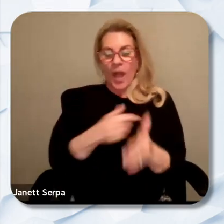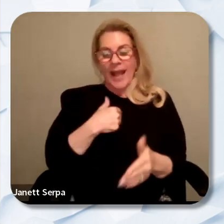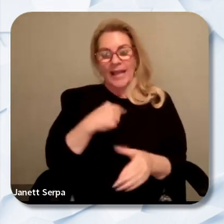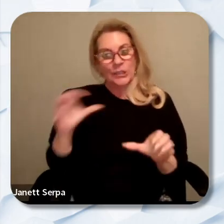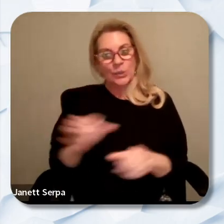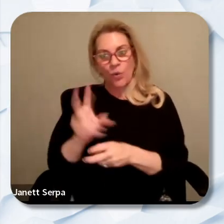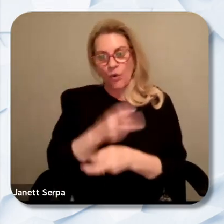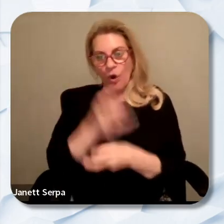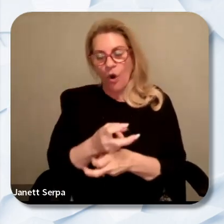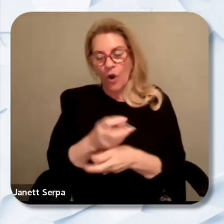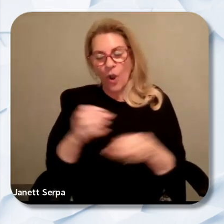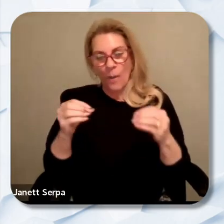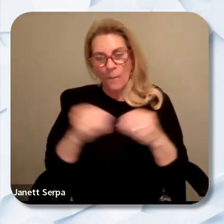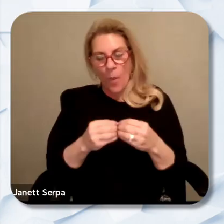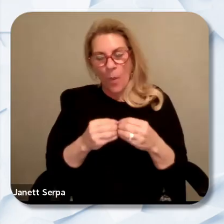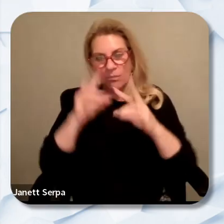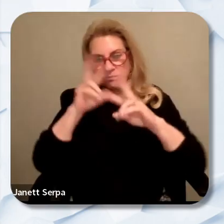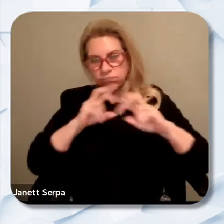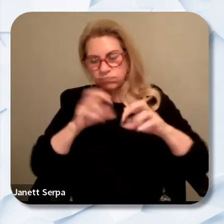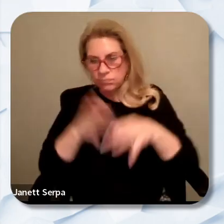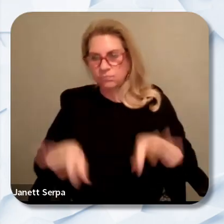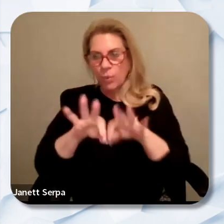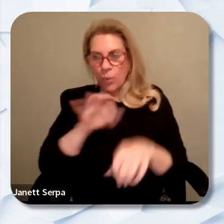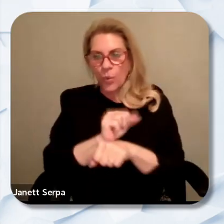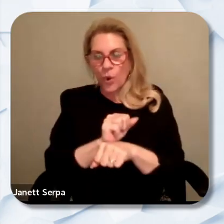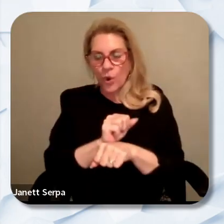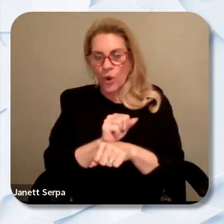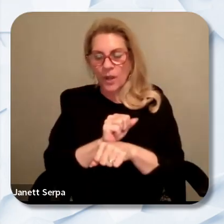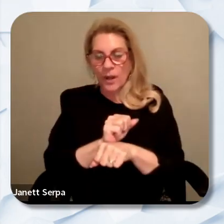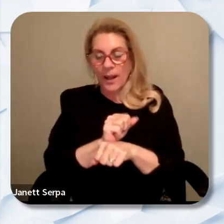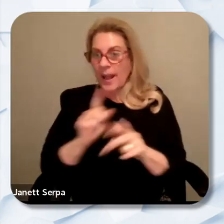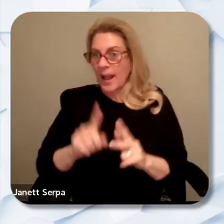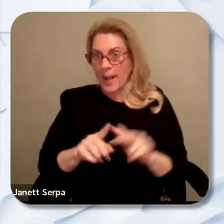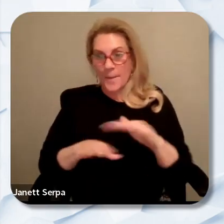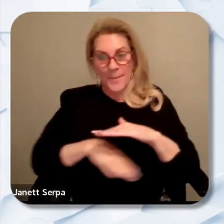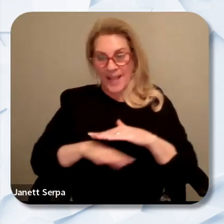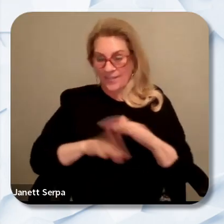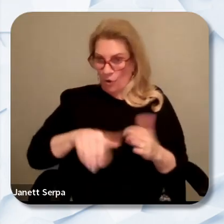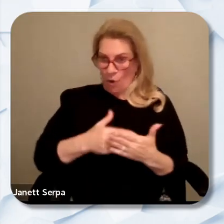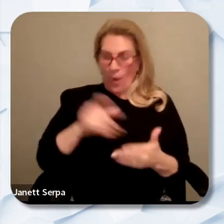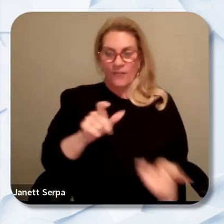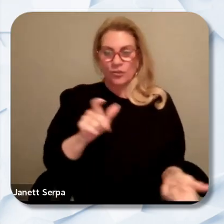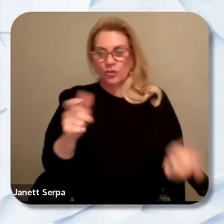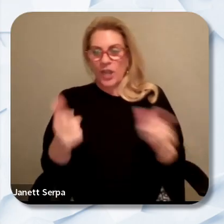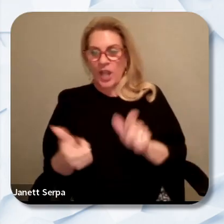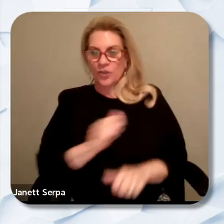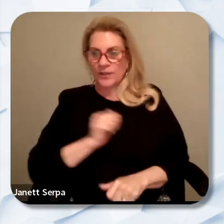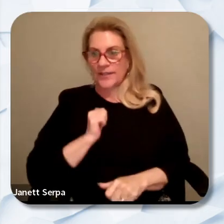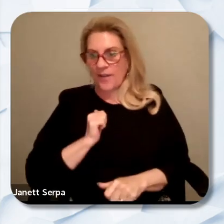and more critically important work. At the base of it all we have to change ourselves oftentimes